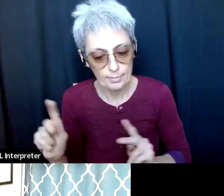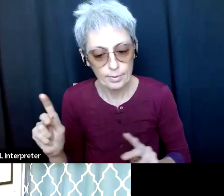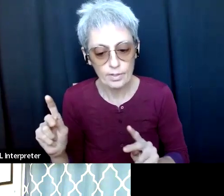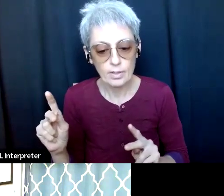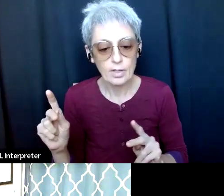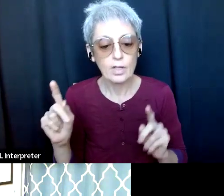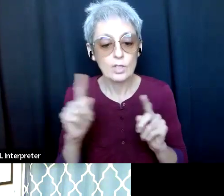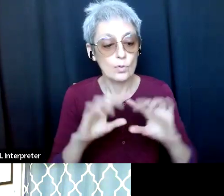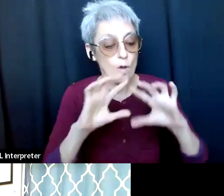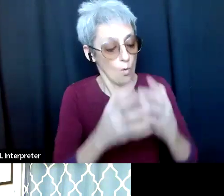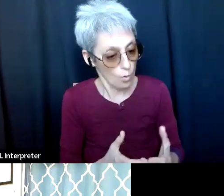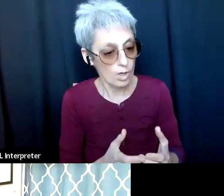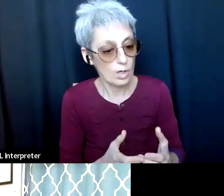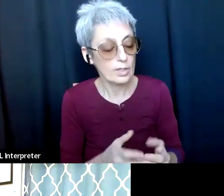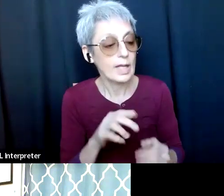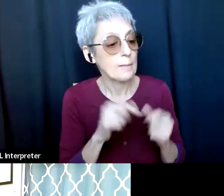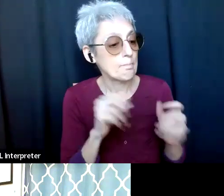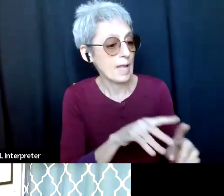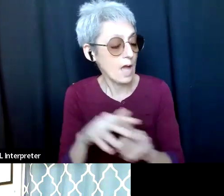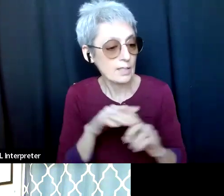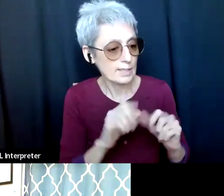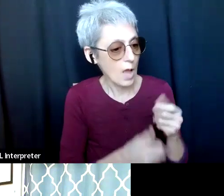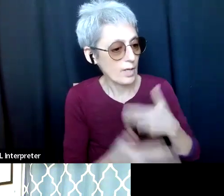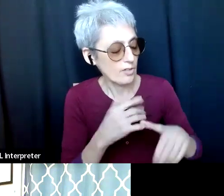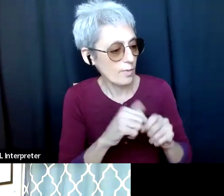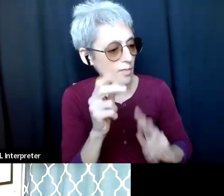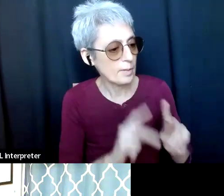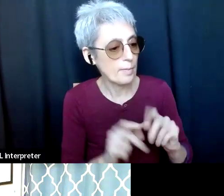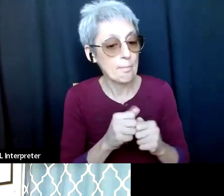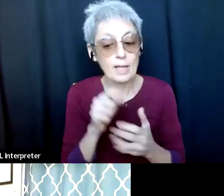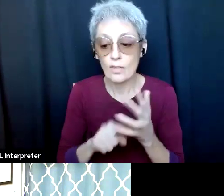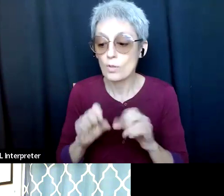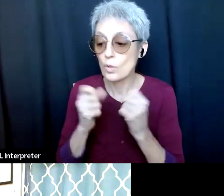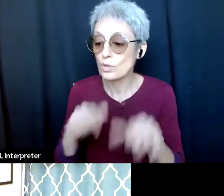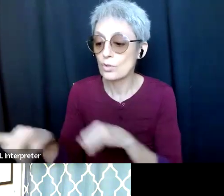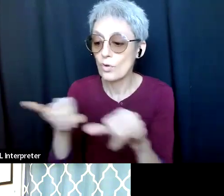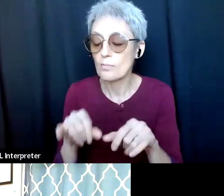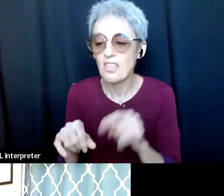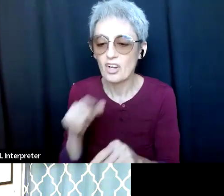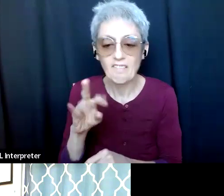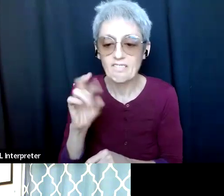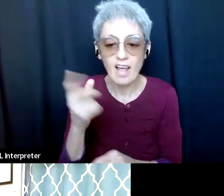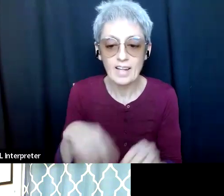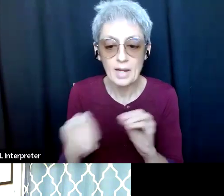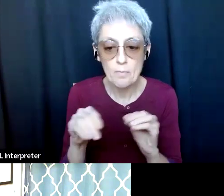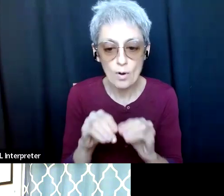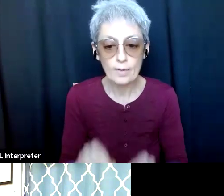Another interpretation, which we try to rule out, but it's very difficult is that maybe those participants who